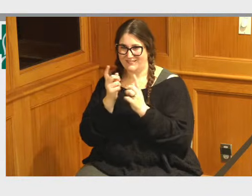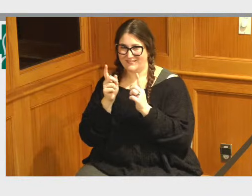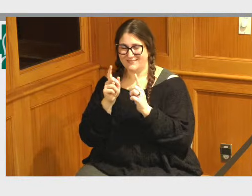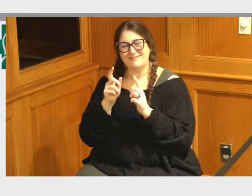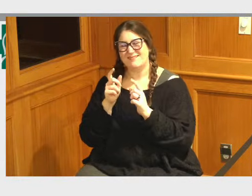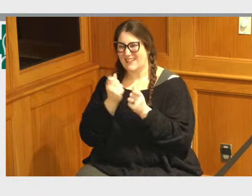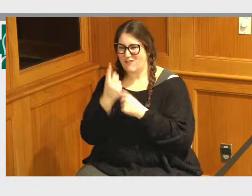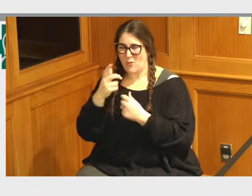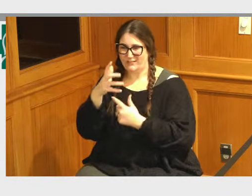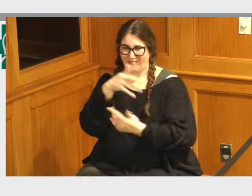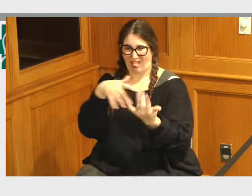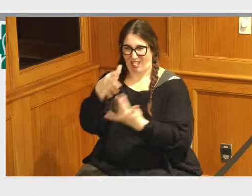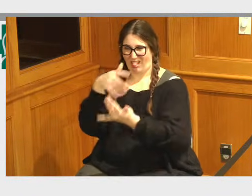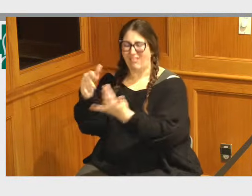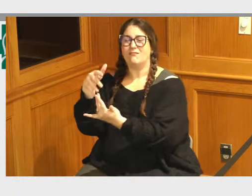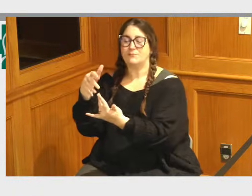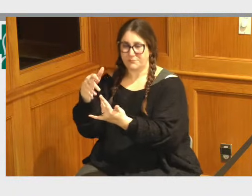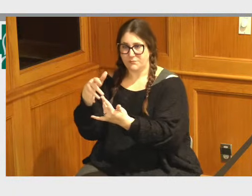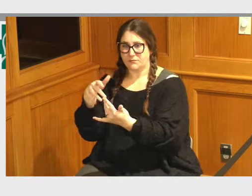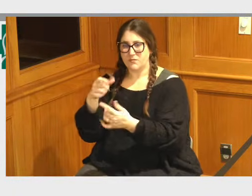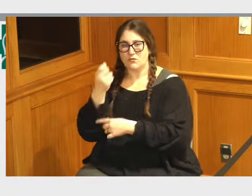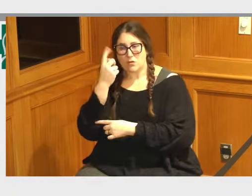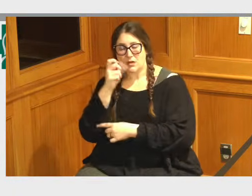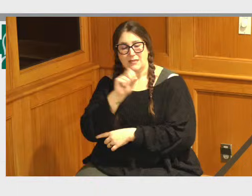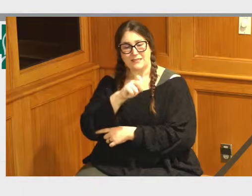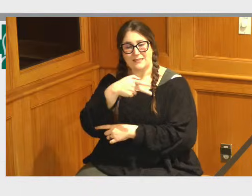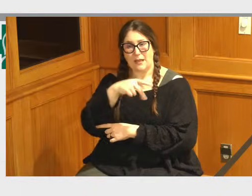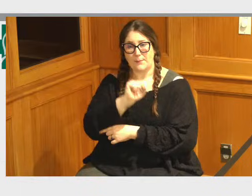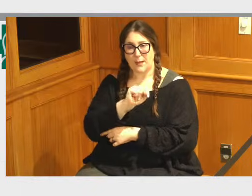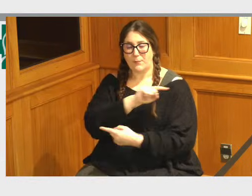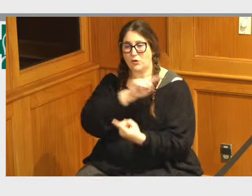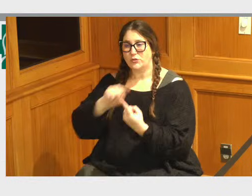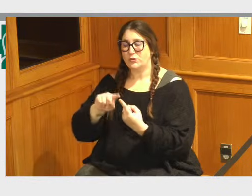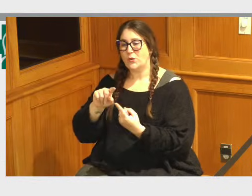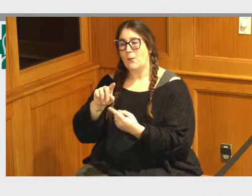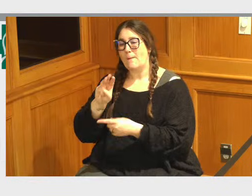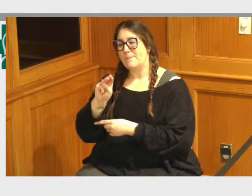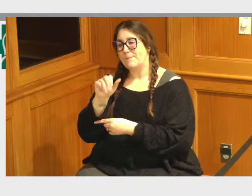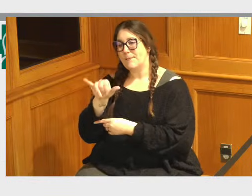season or respiratory season typically goes from September until about miday. And we typically